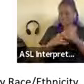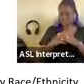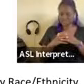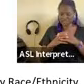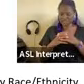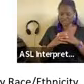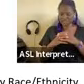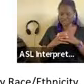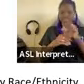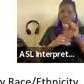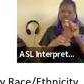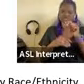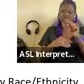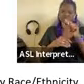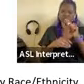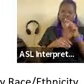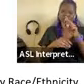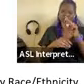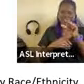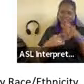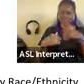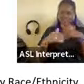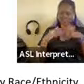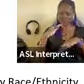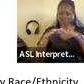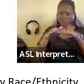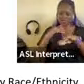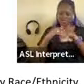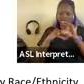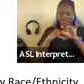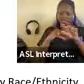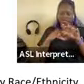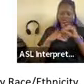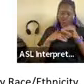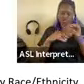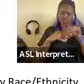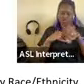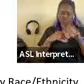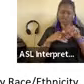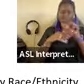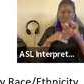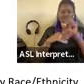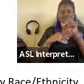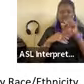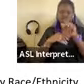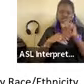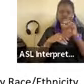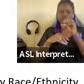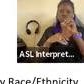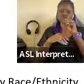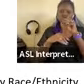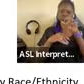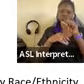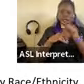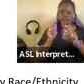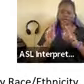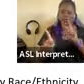we have now 83% of the total Sonoma County population, at least partially vaccinated,